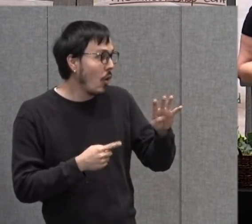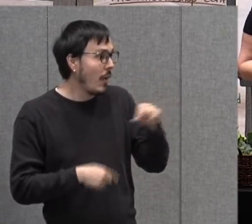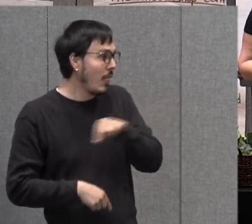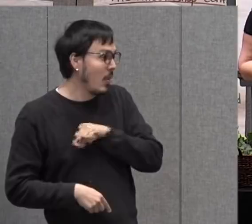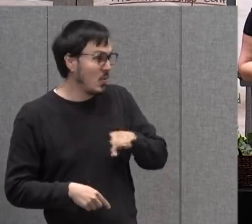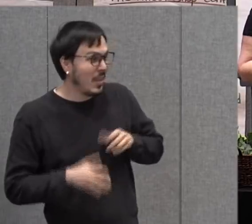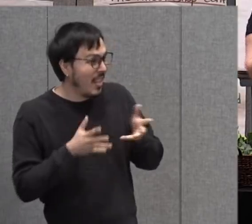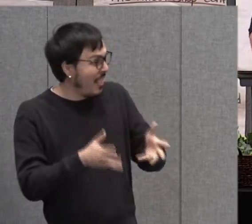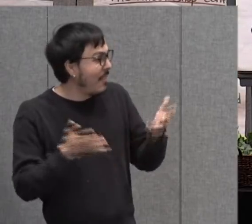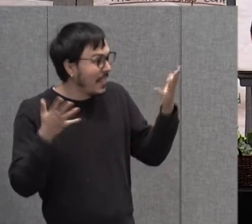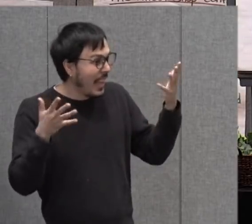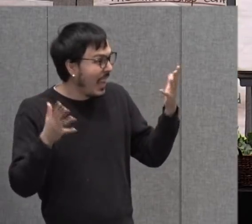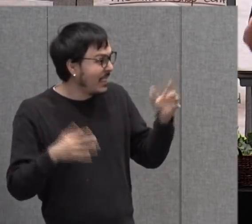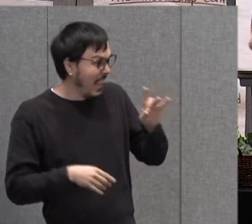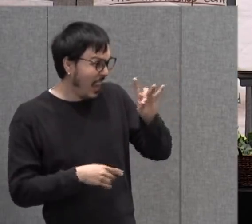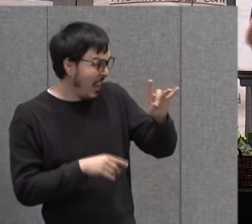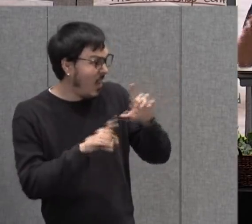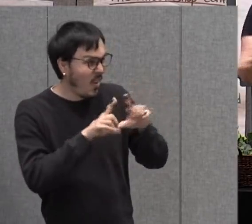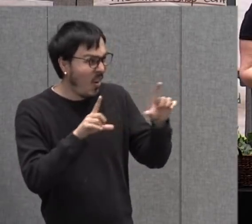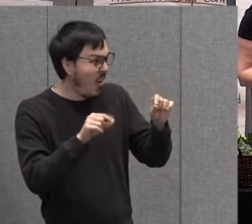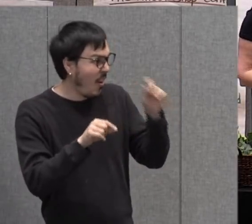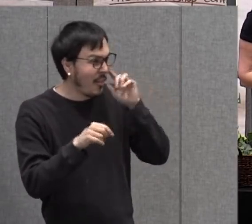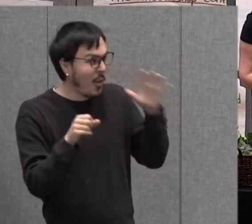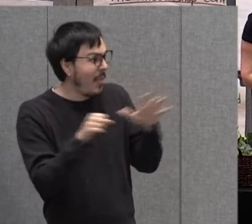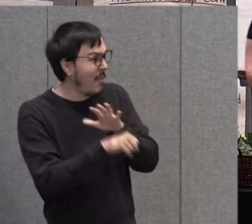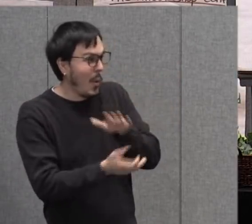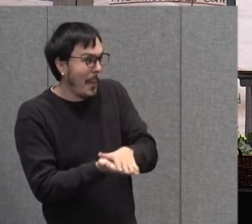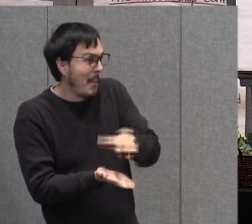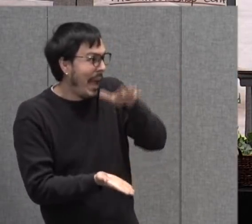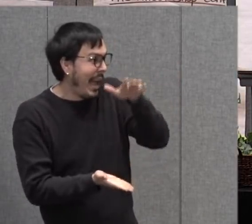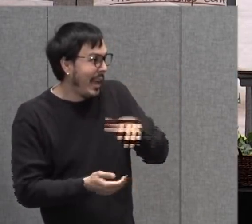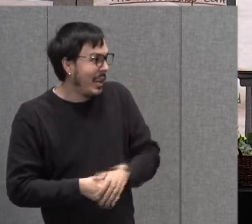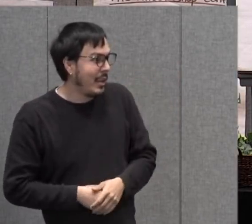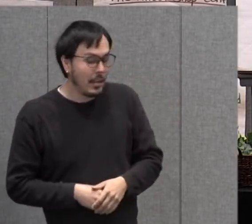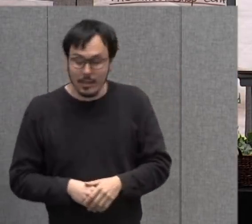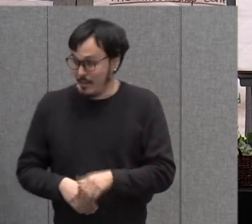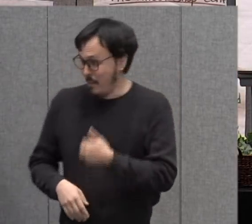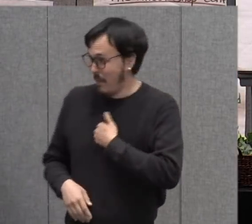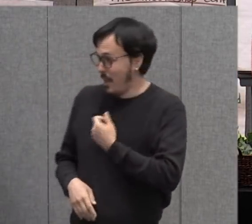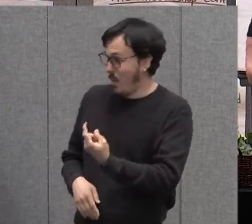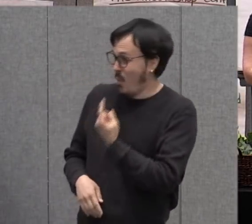So, that's only like eight cards in this whole pile so. True, I only have won one of the hands though,